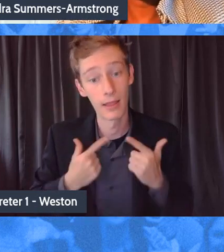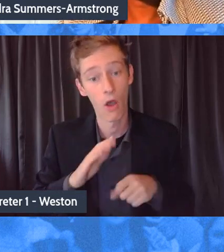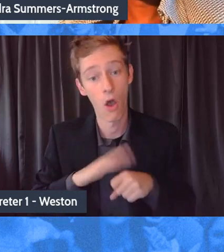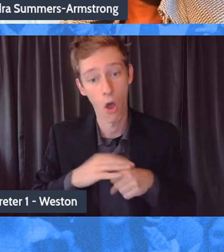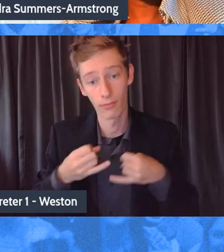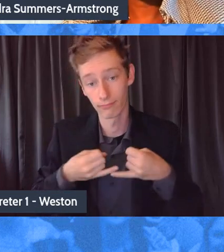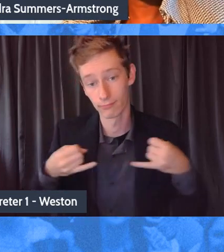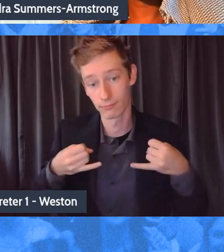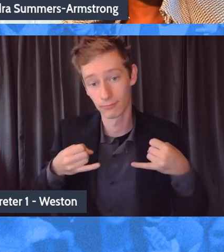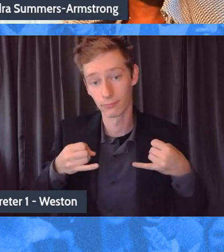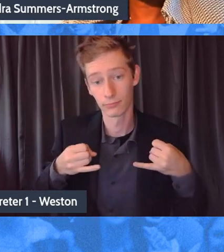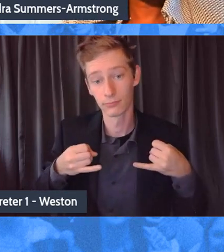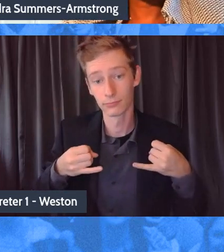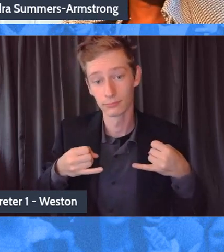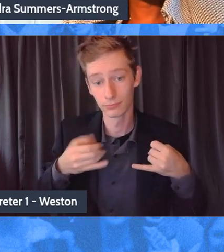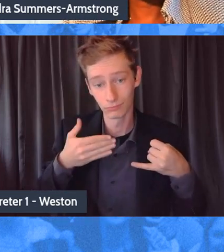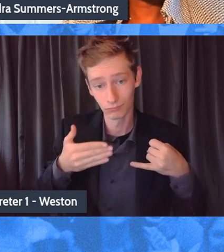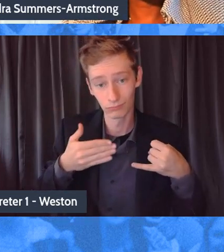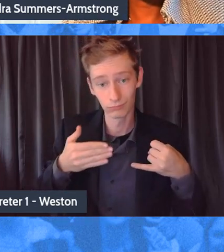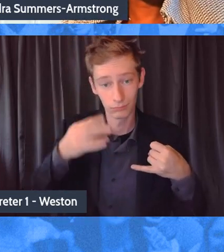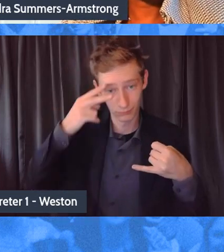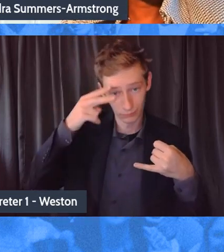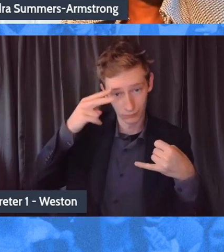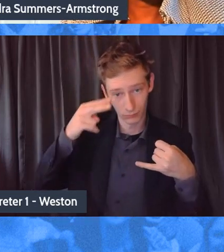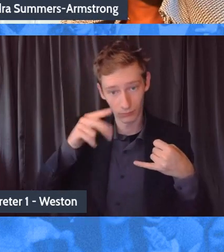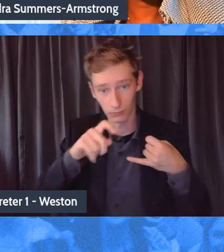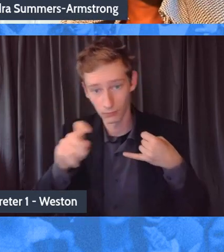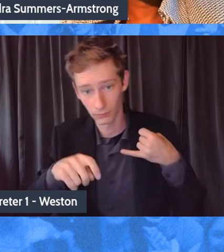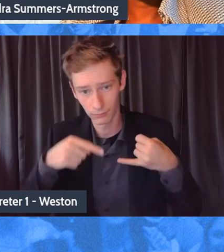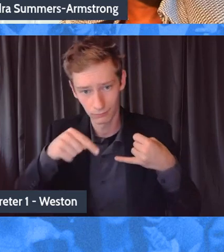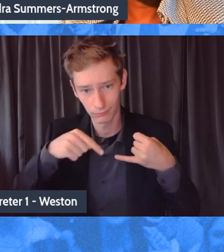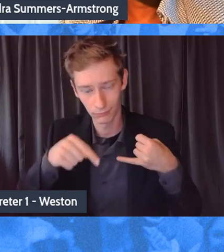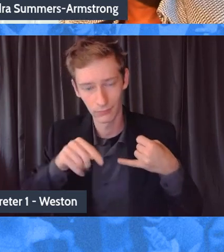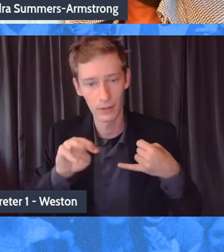I'm very proud to be from El Paso, but what ends up happening